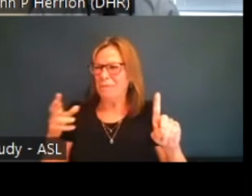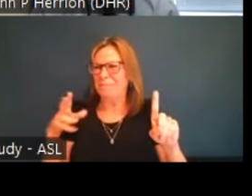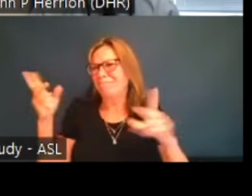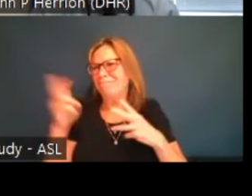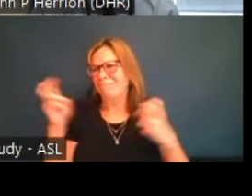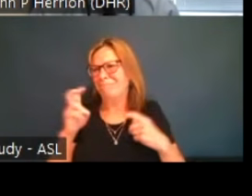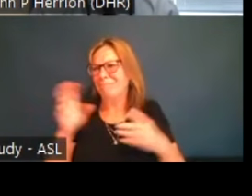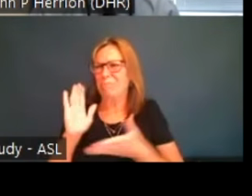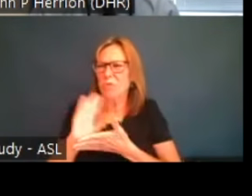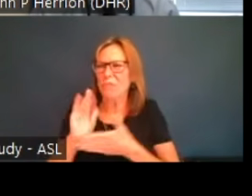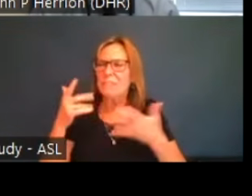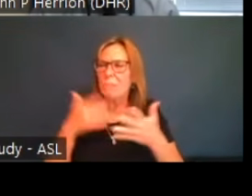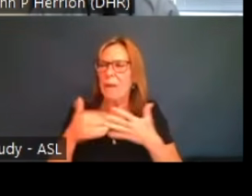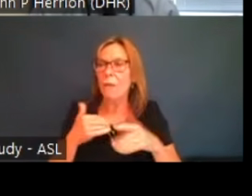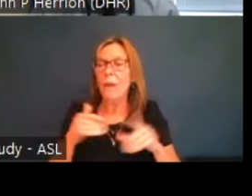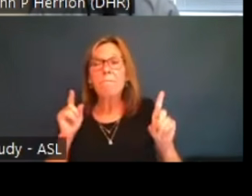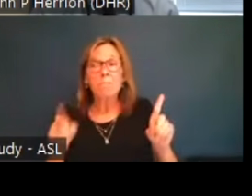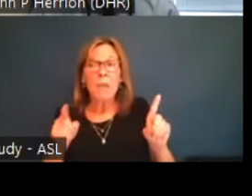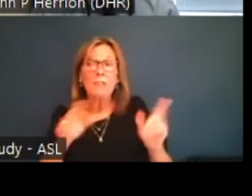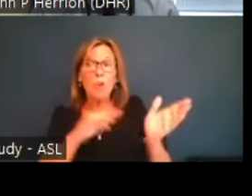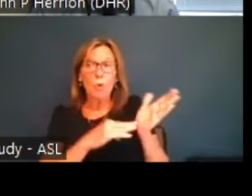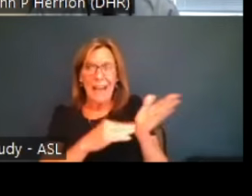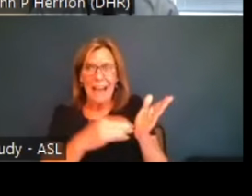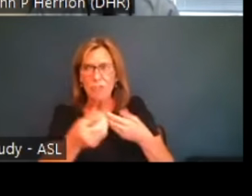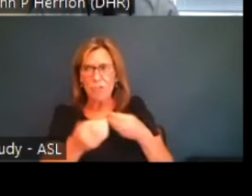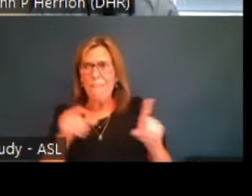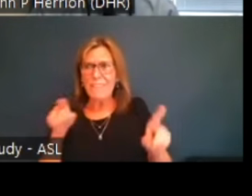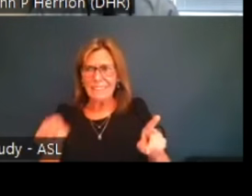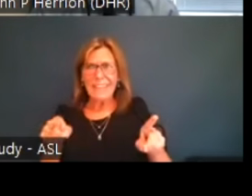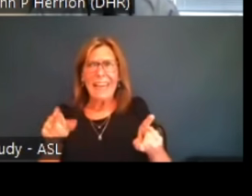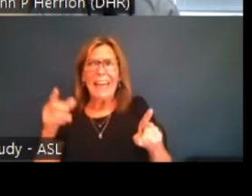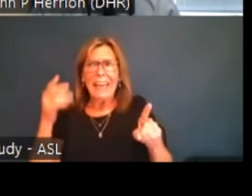» JOHN HERRION: Yeah, really good question, This is a big